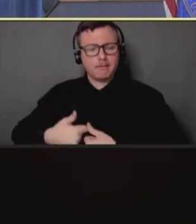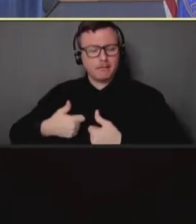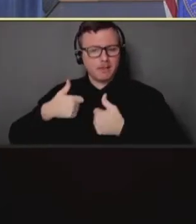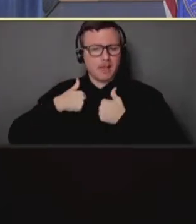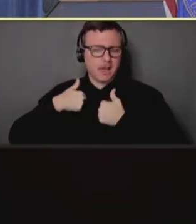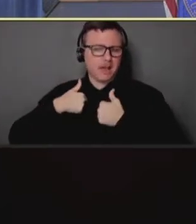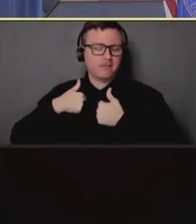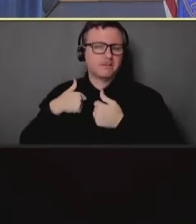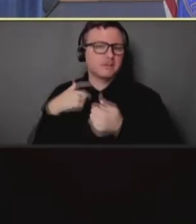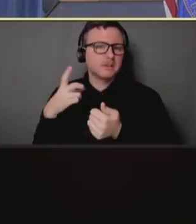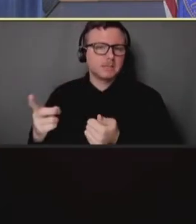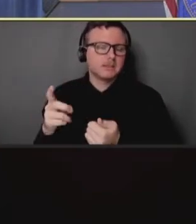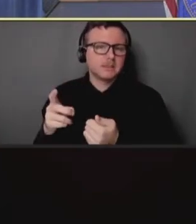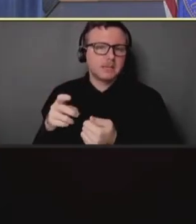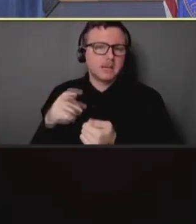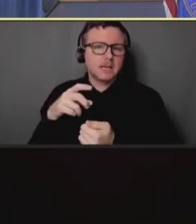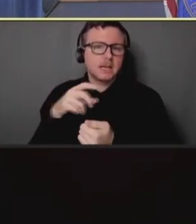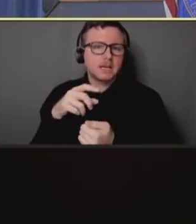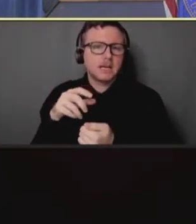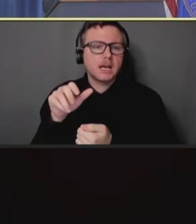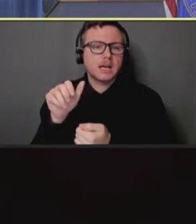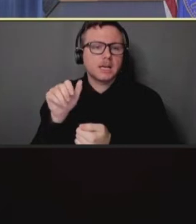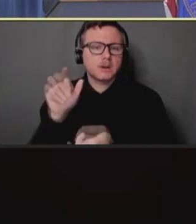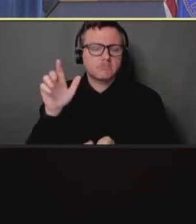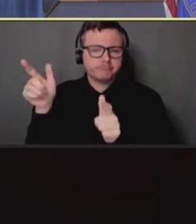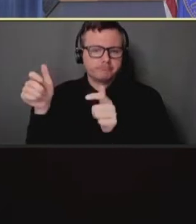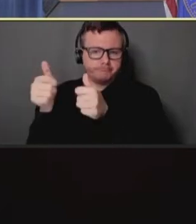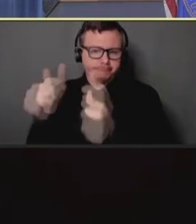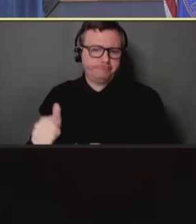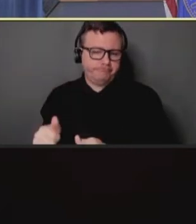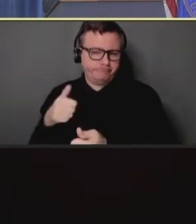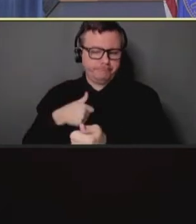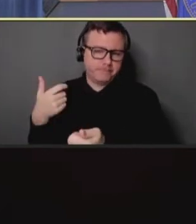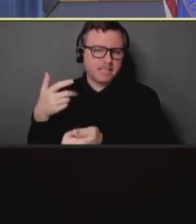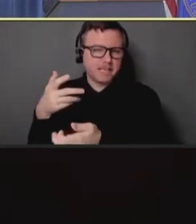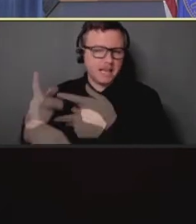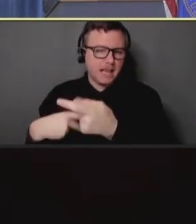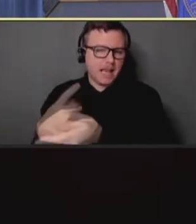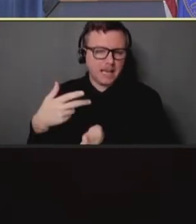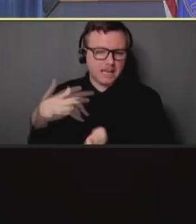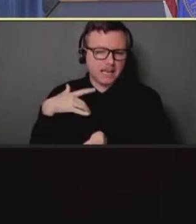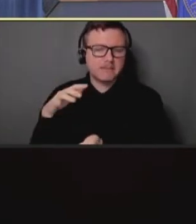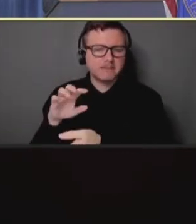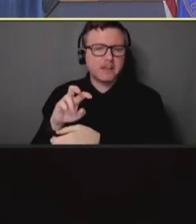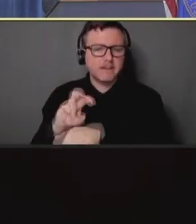that was Dr. Albert Sabin's preferred way of going and others that were working in that